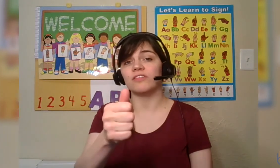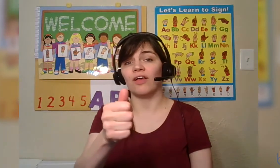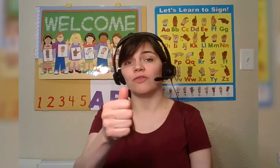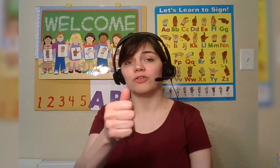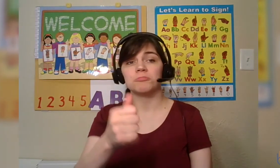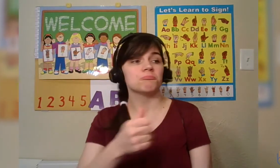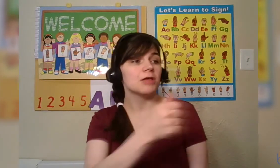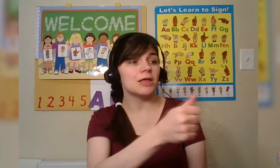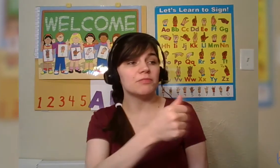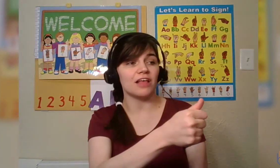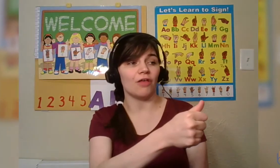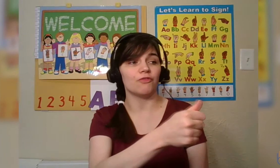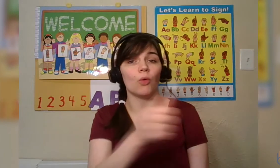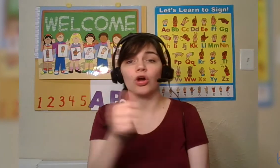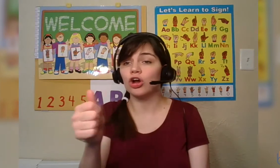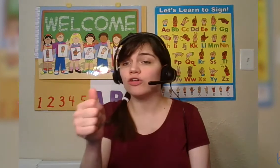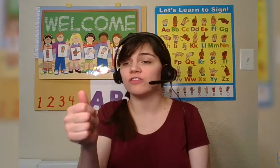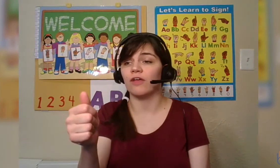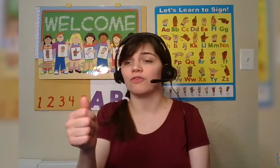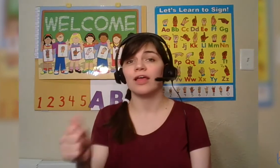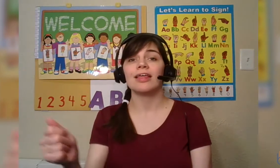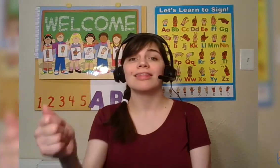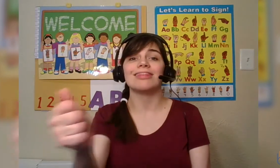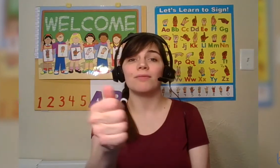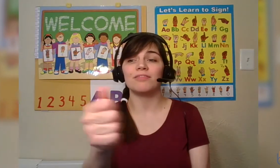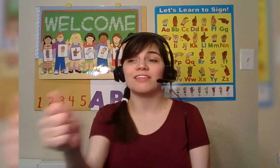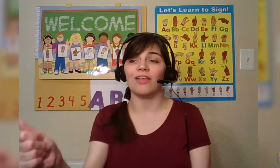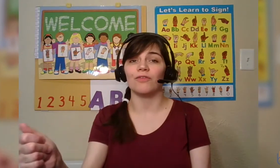Himself or herself. Themselves.